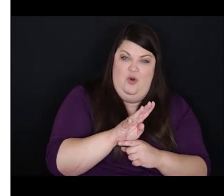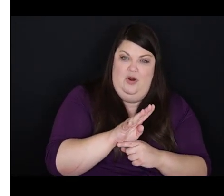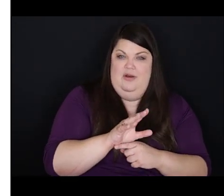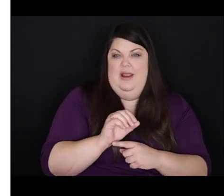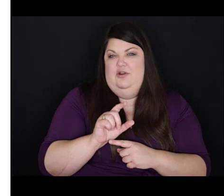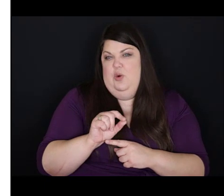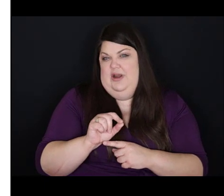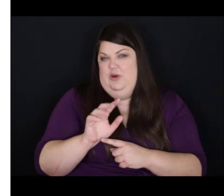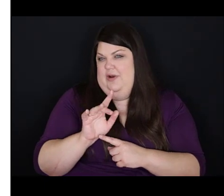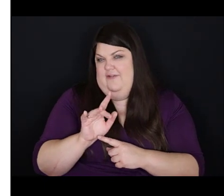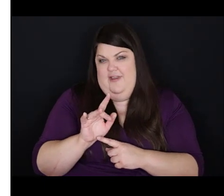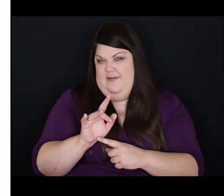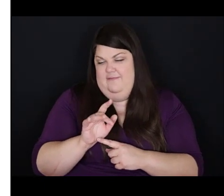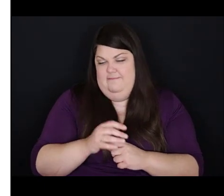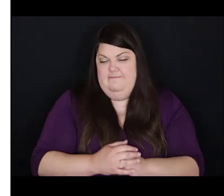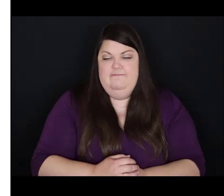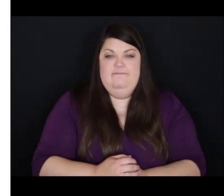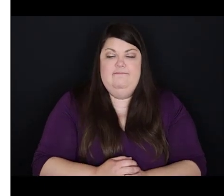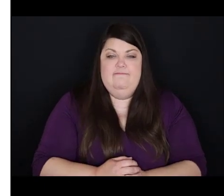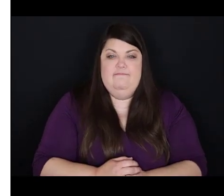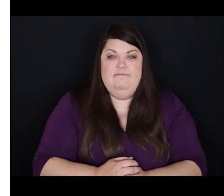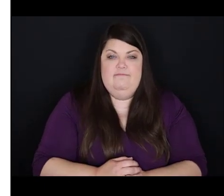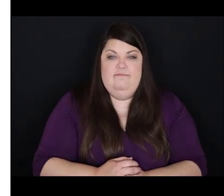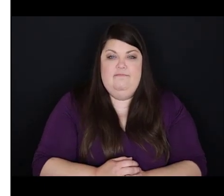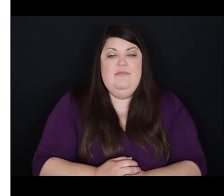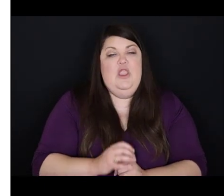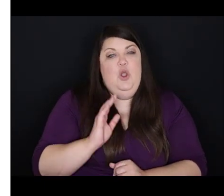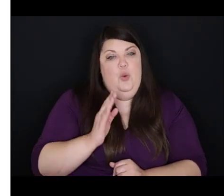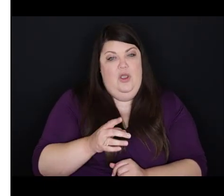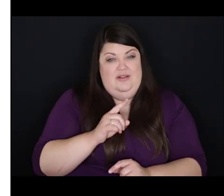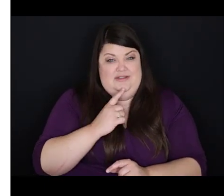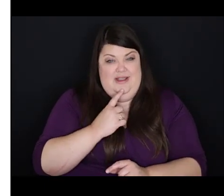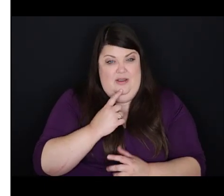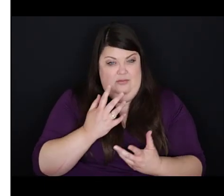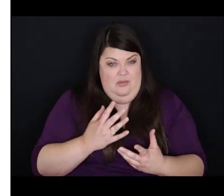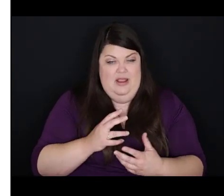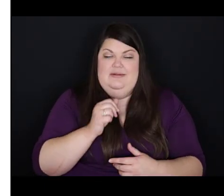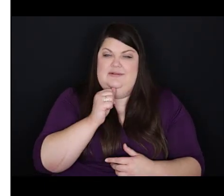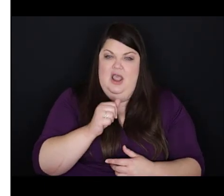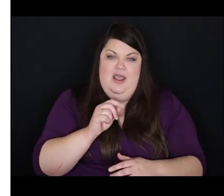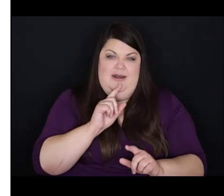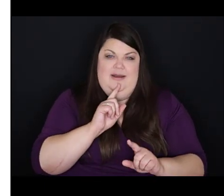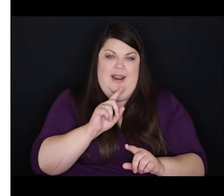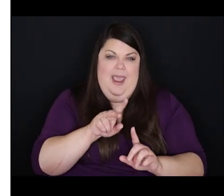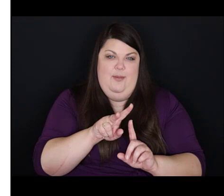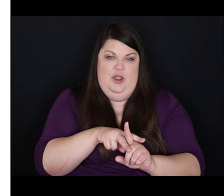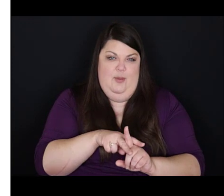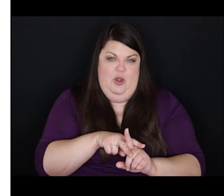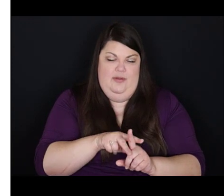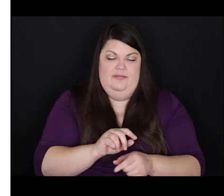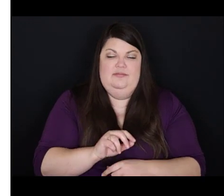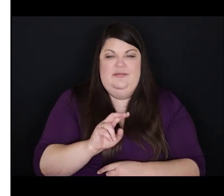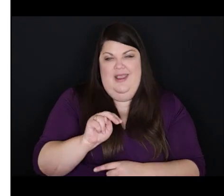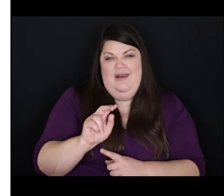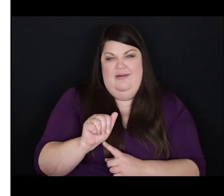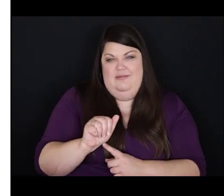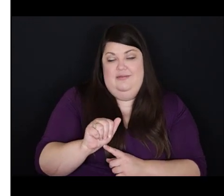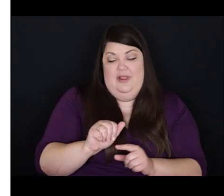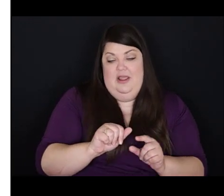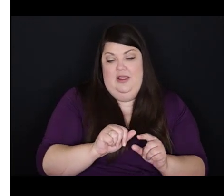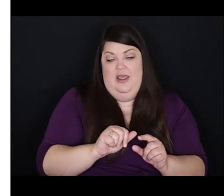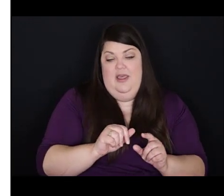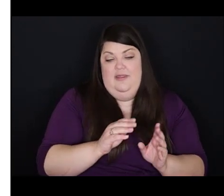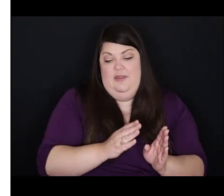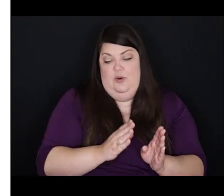2025 and it will be reported as not applicable. The remaining four columns include the expected